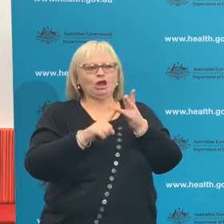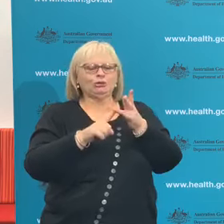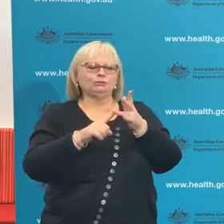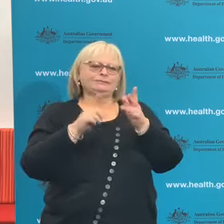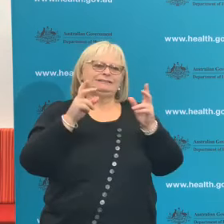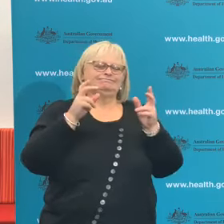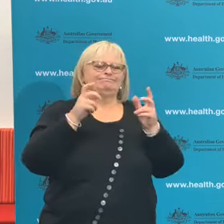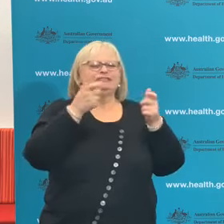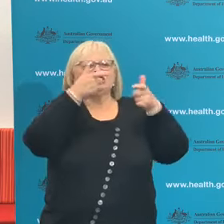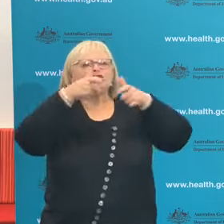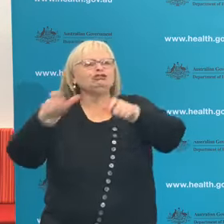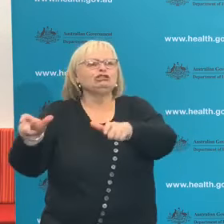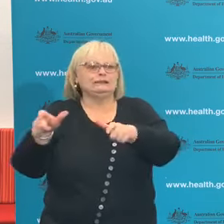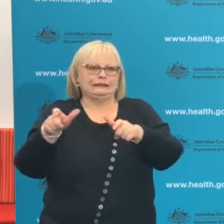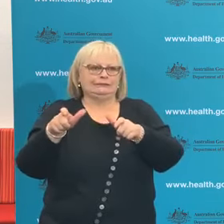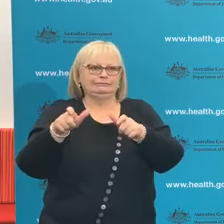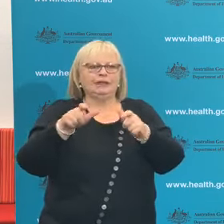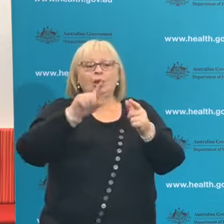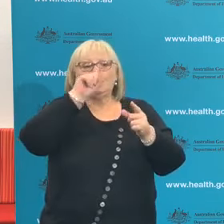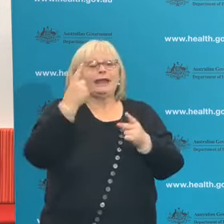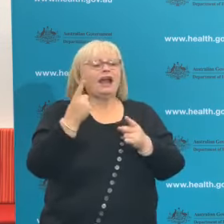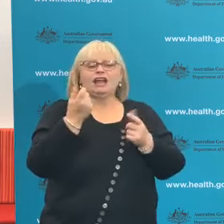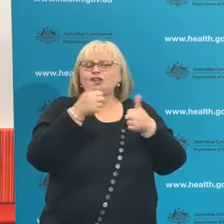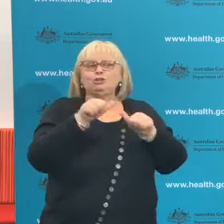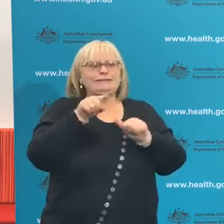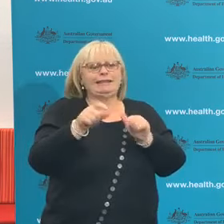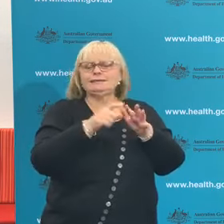Hunt, completely rules out secondary use of the data within the app.